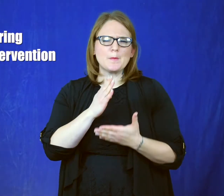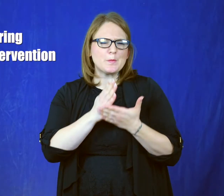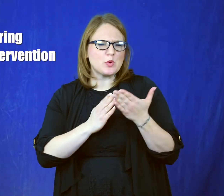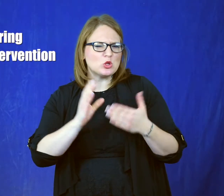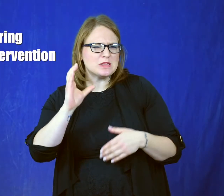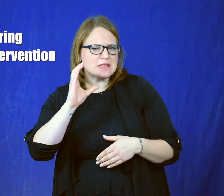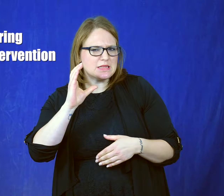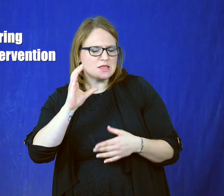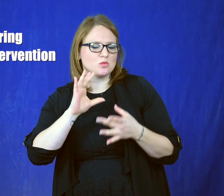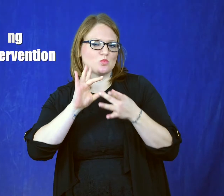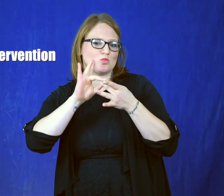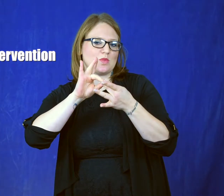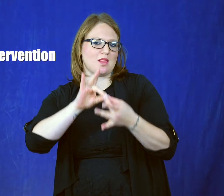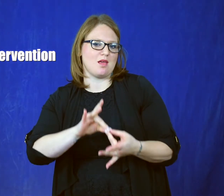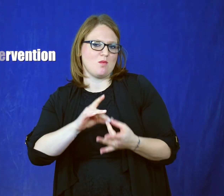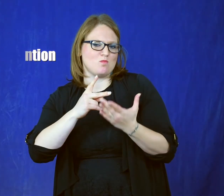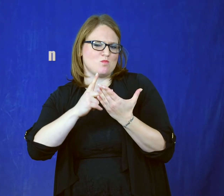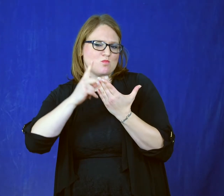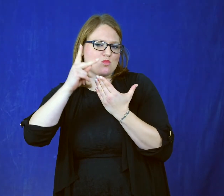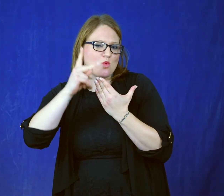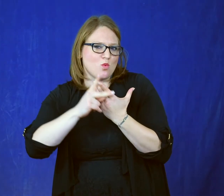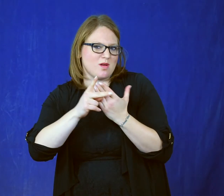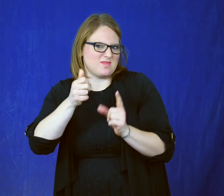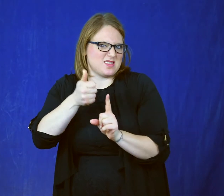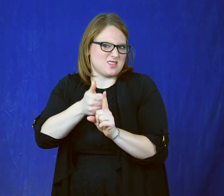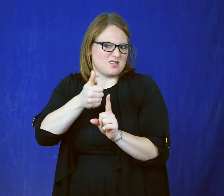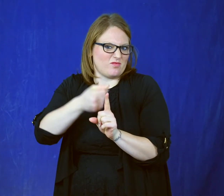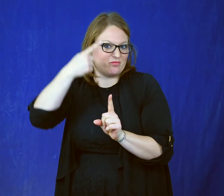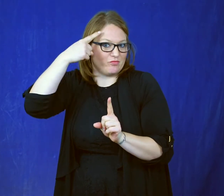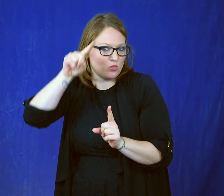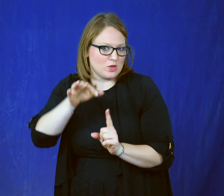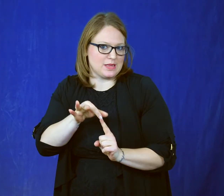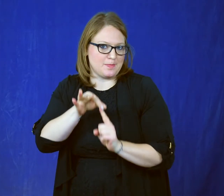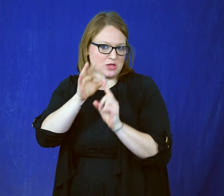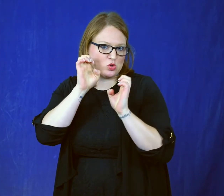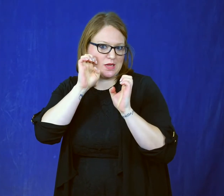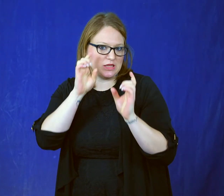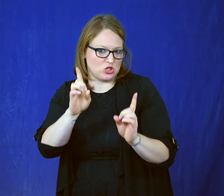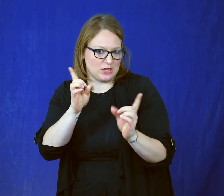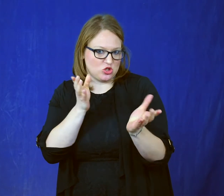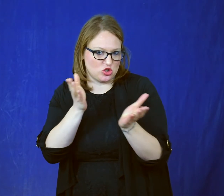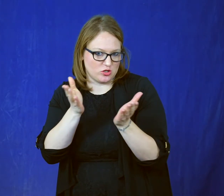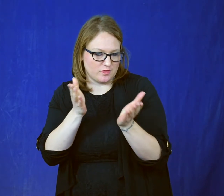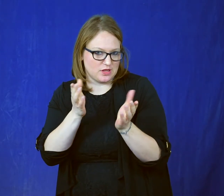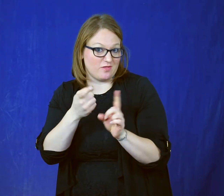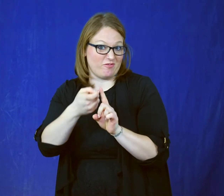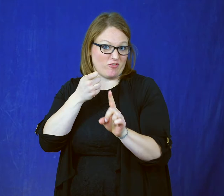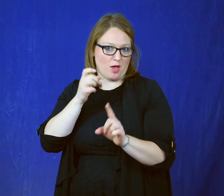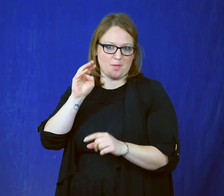Part C is the program for the special education services that the Minnesota Department of Education provides